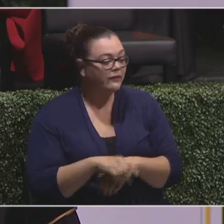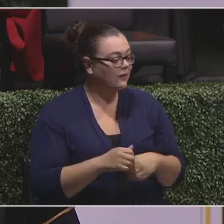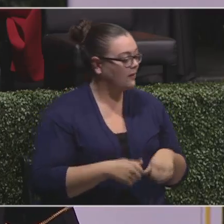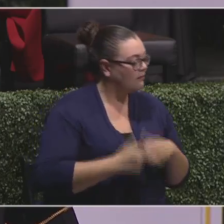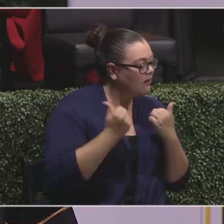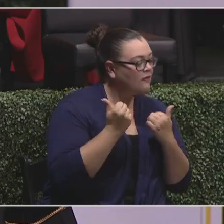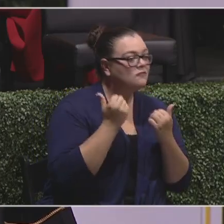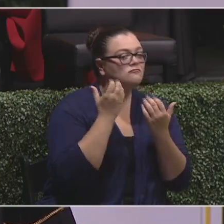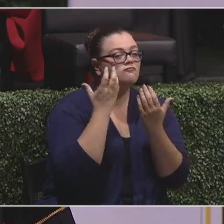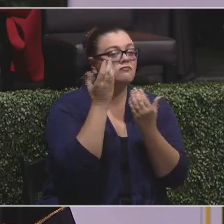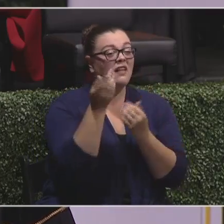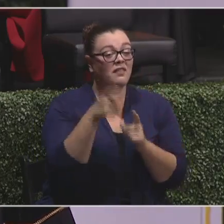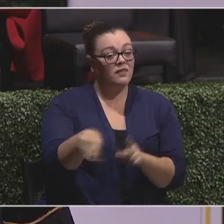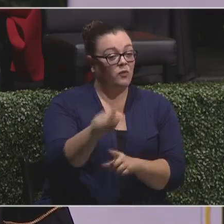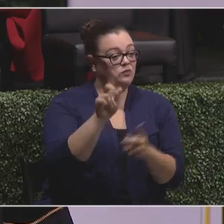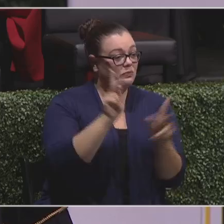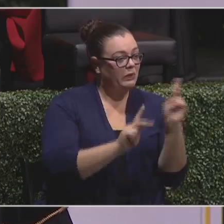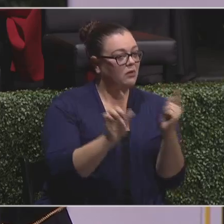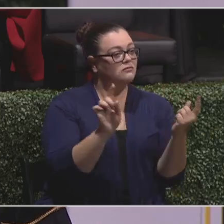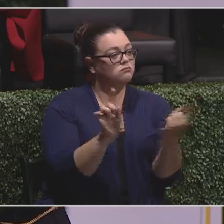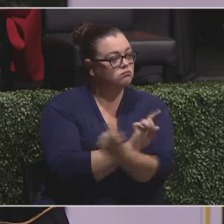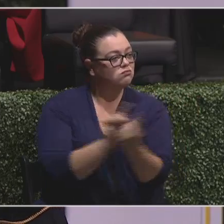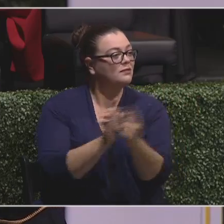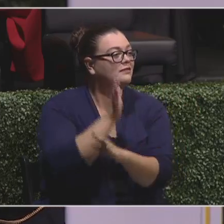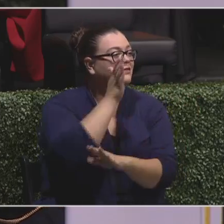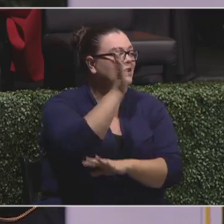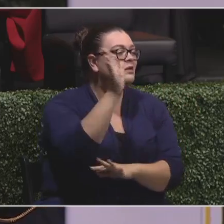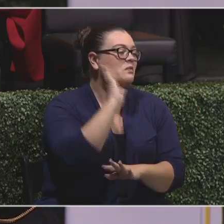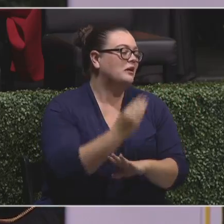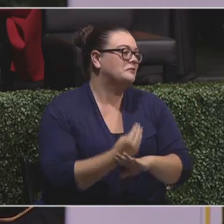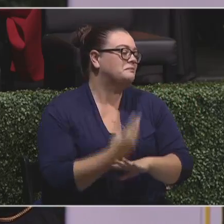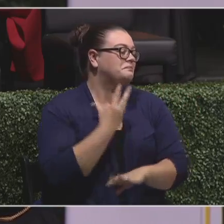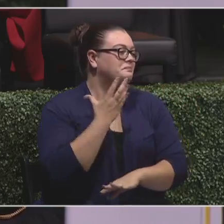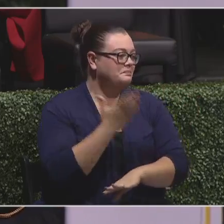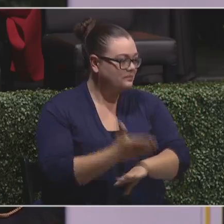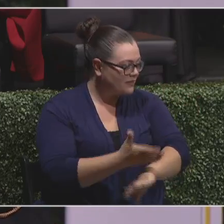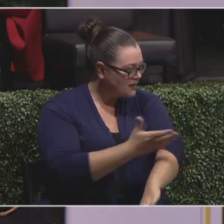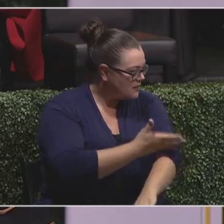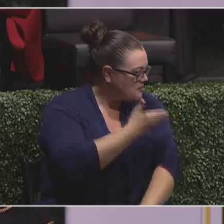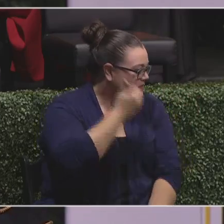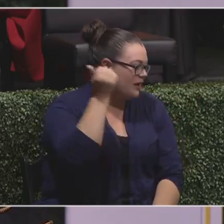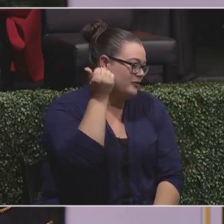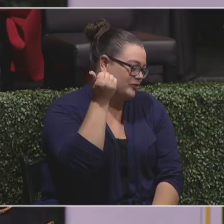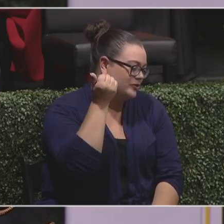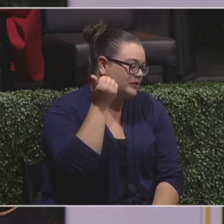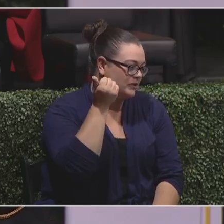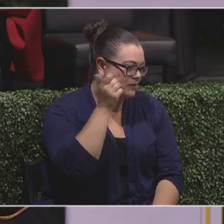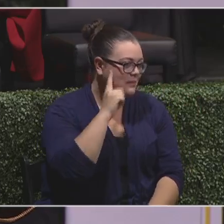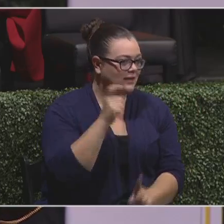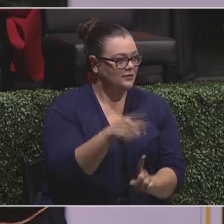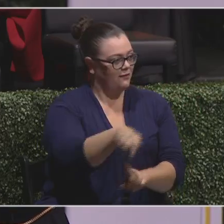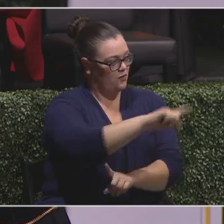BECAUSE OF THE DEDICATION AND KNOWLEDGE THAT YOU'RE CARRYING WITH YOU WHEREVER YOU ARE H EADED, WHEREVER YOU WILL LIVE